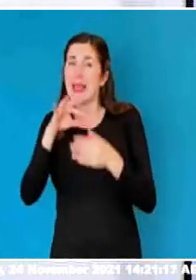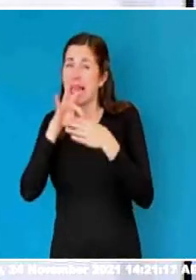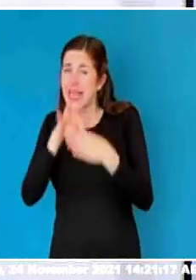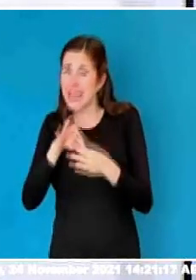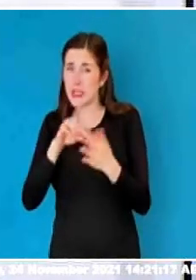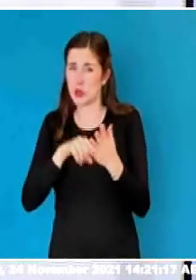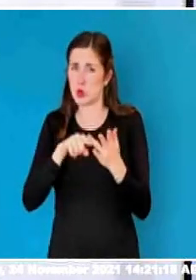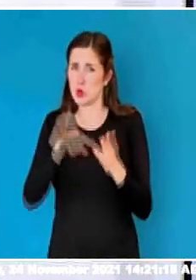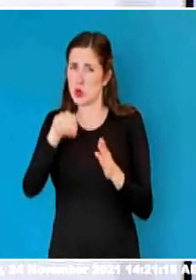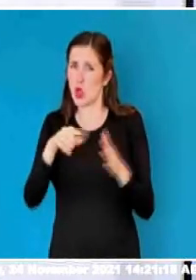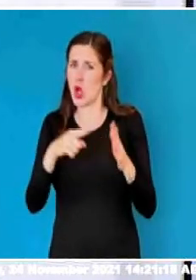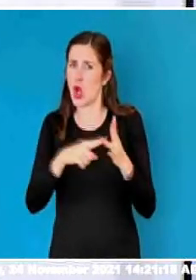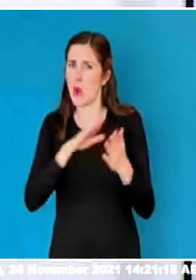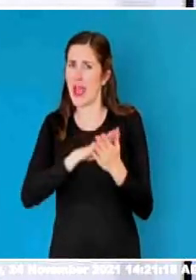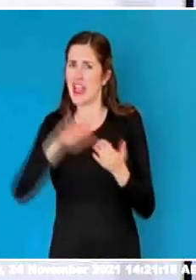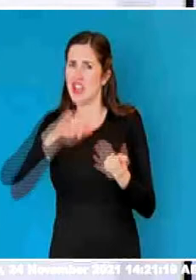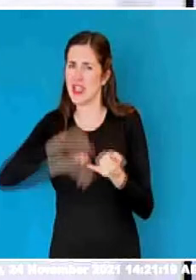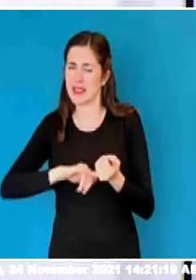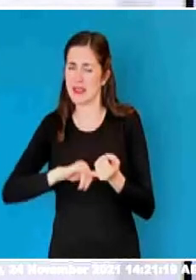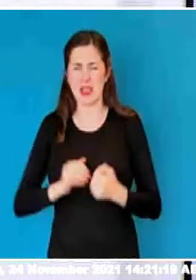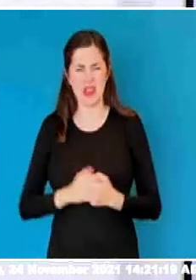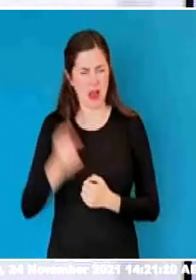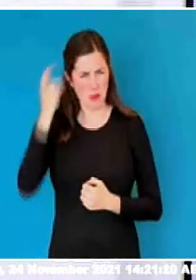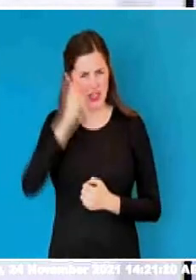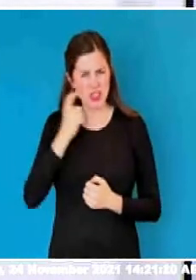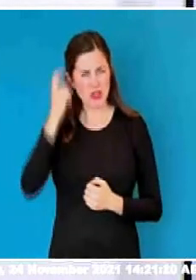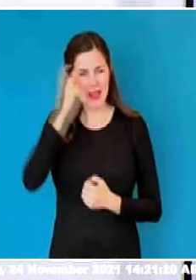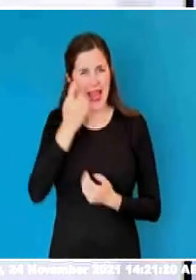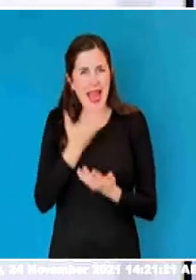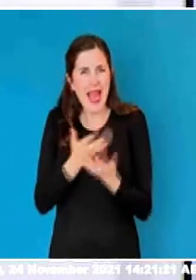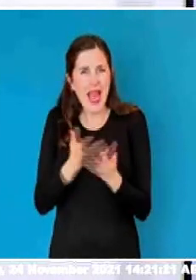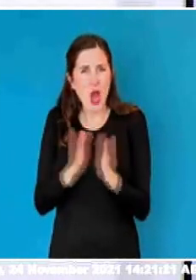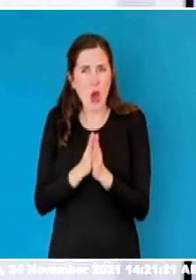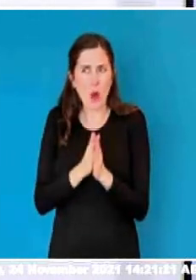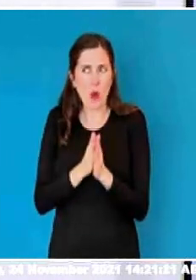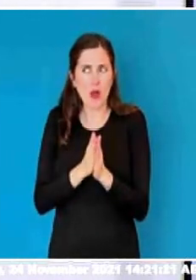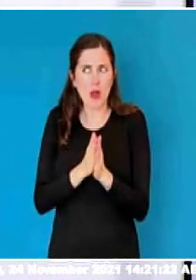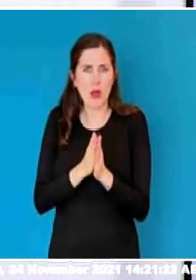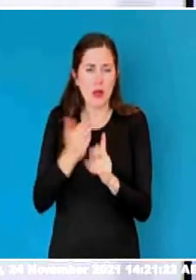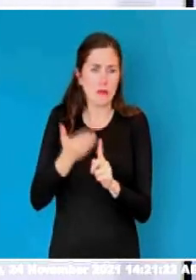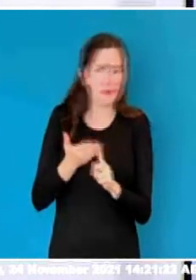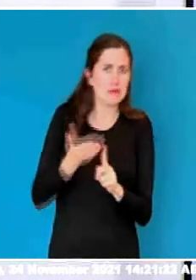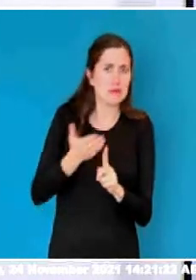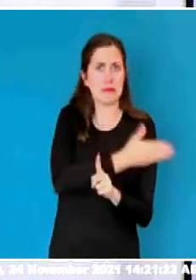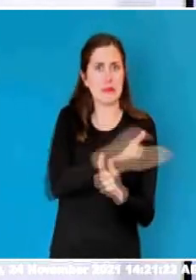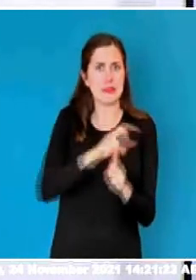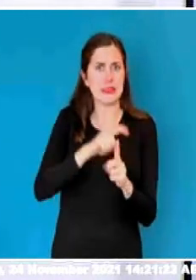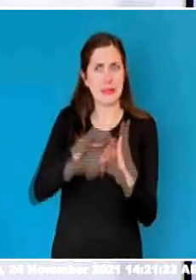How is a pre existing disability relevant to the application of the OHS Act in Victoria?